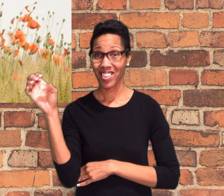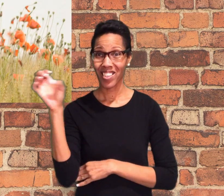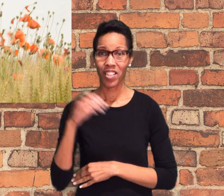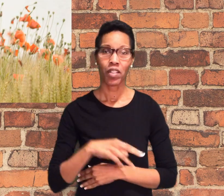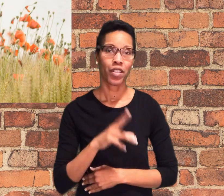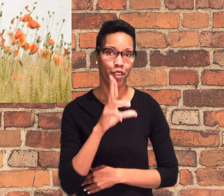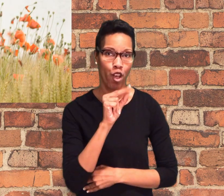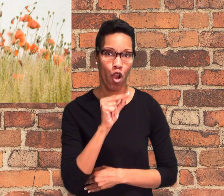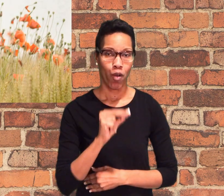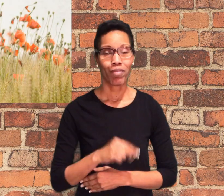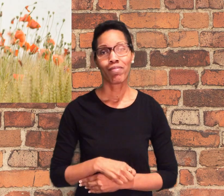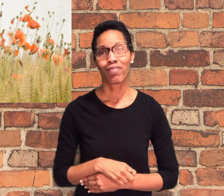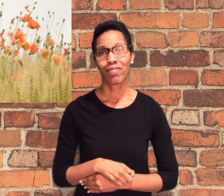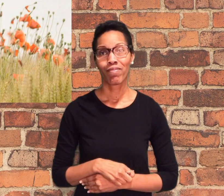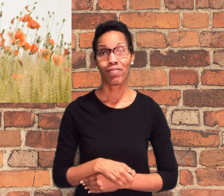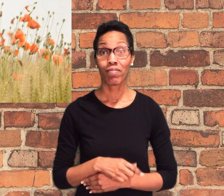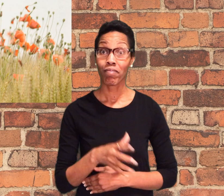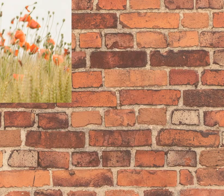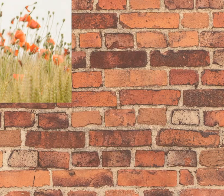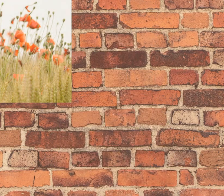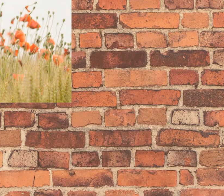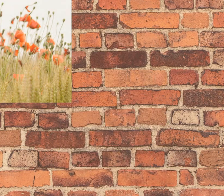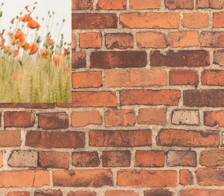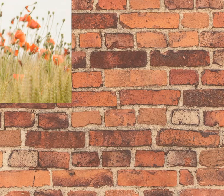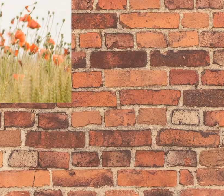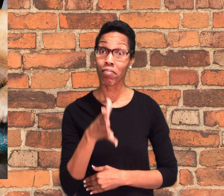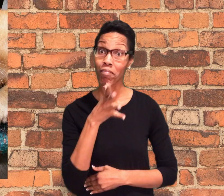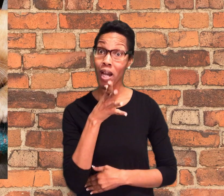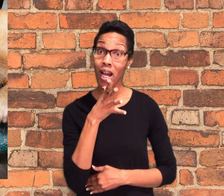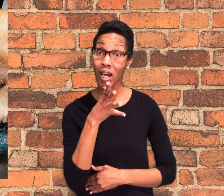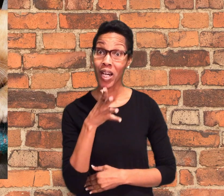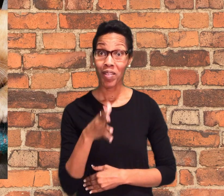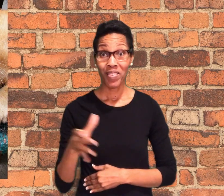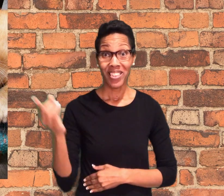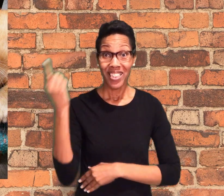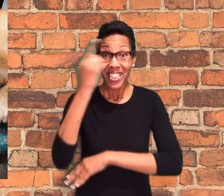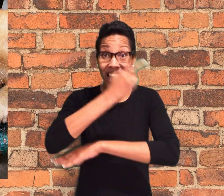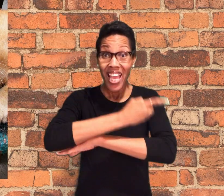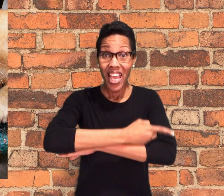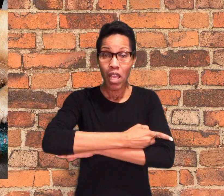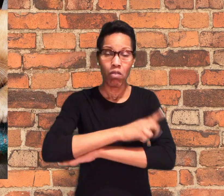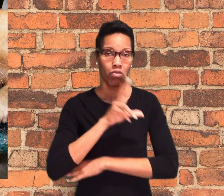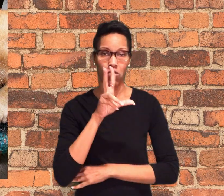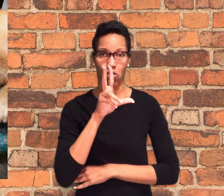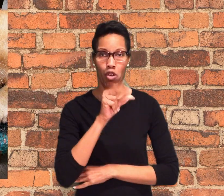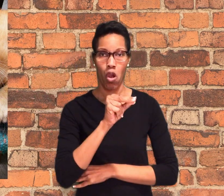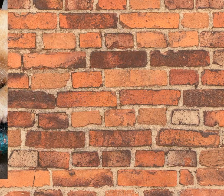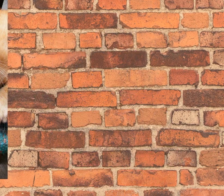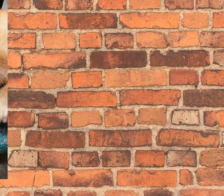no Mother's Day